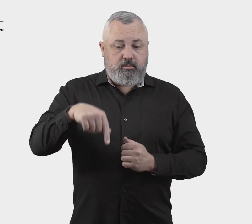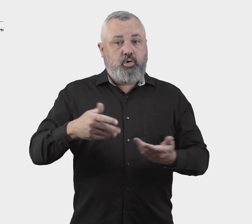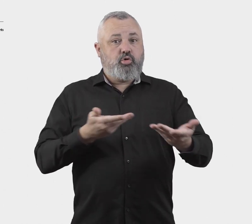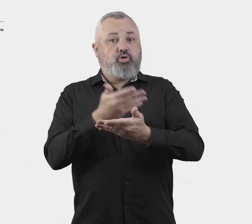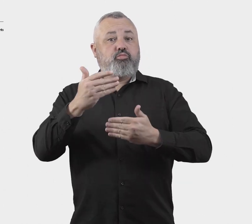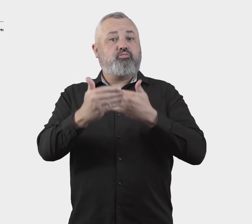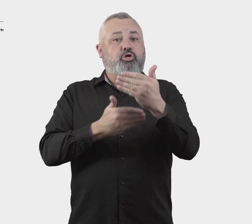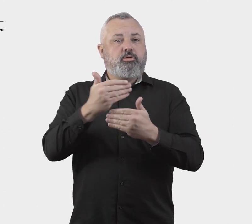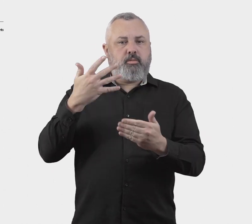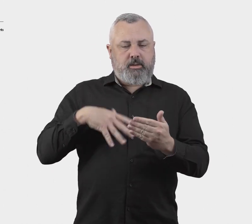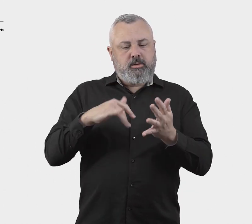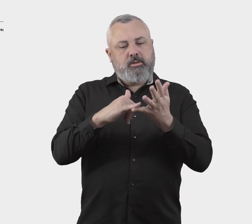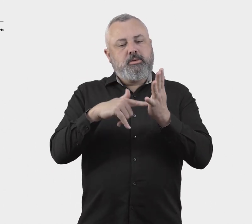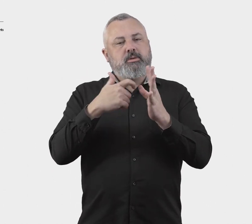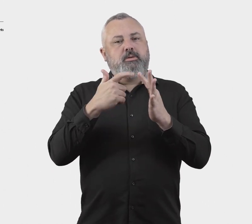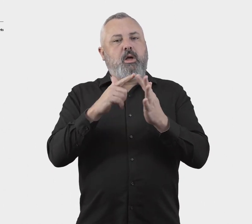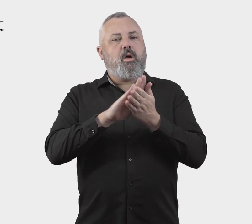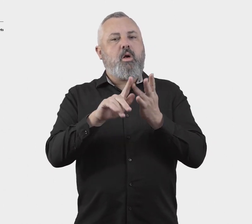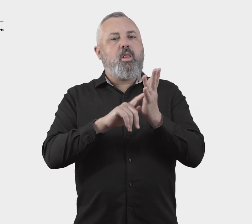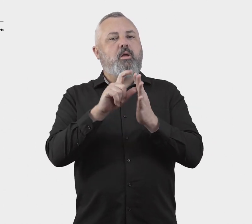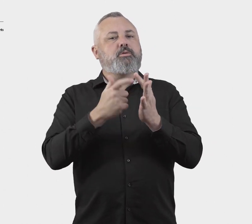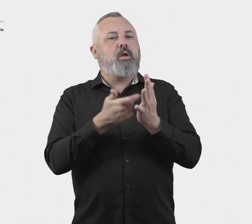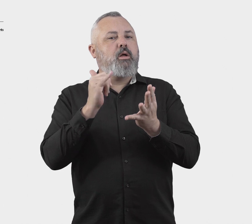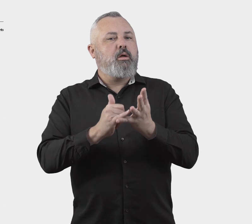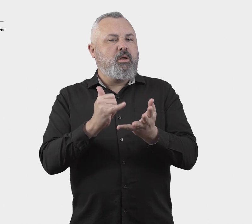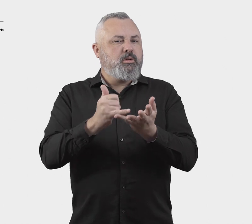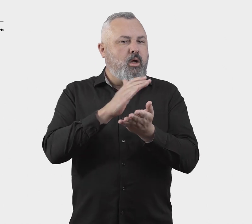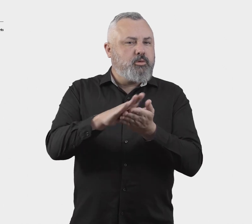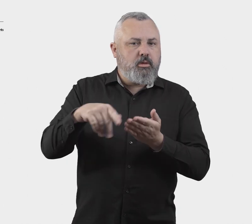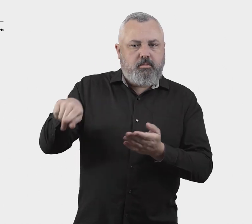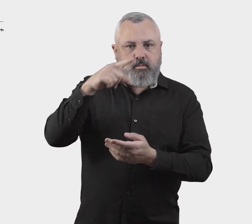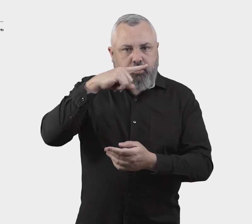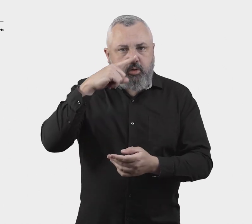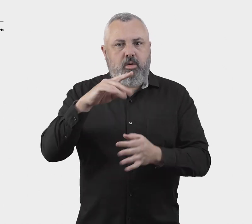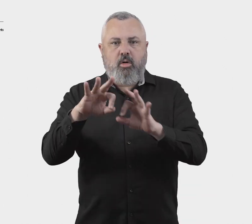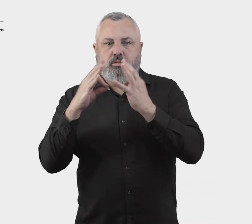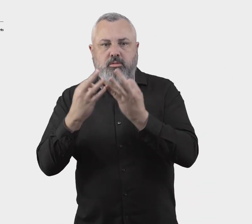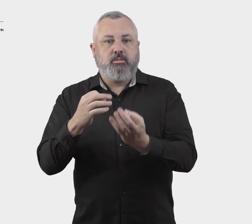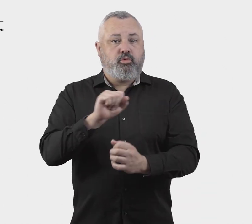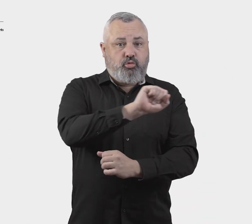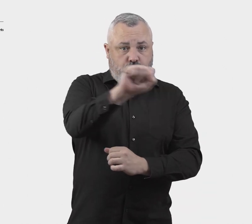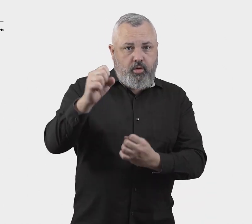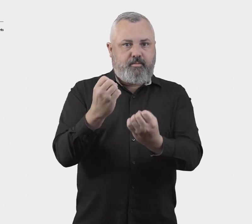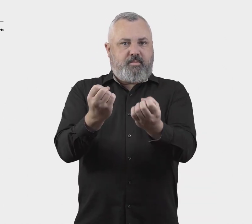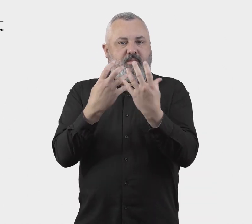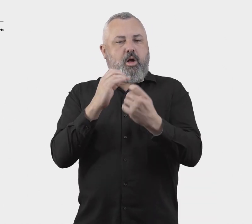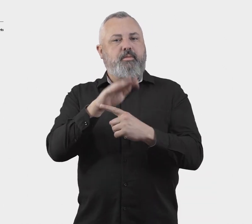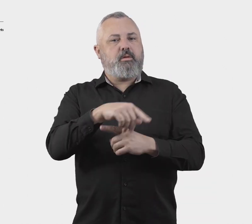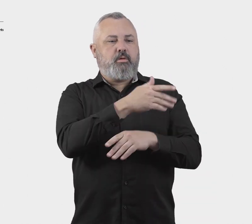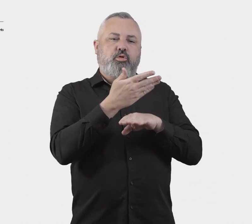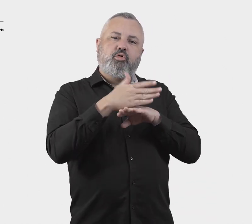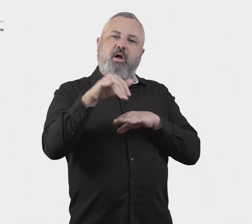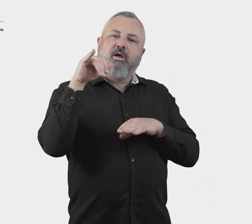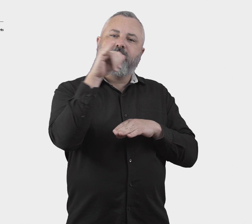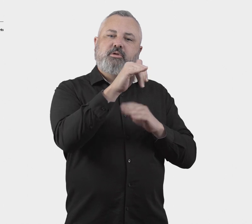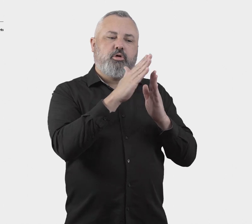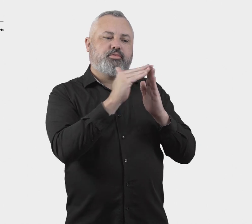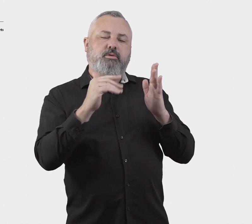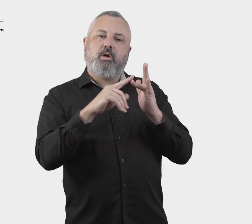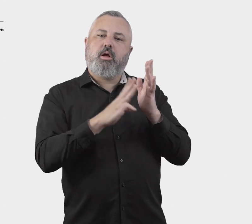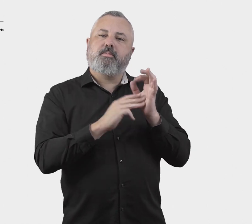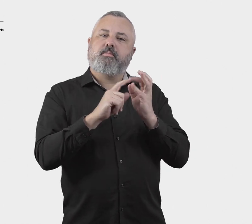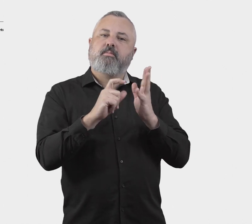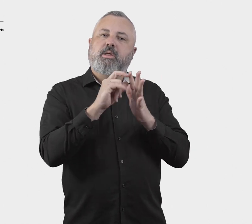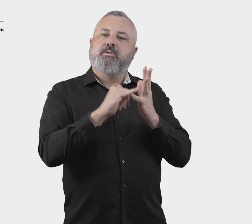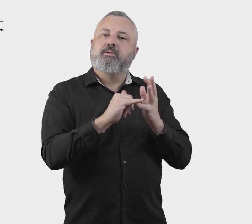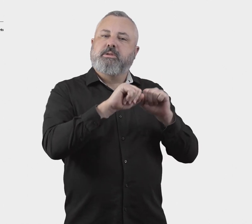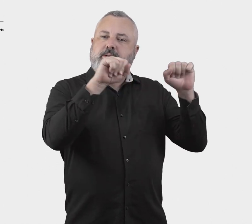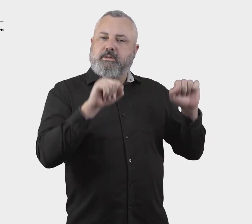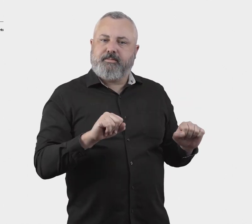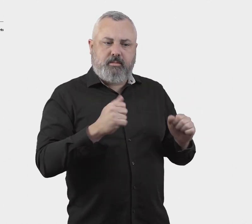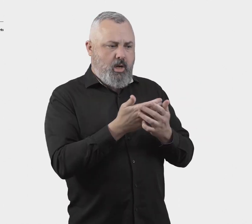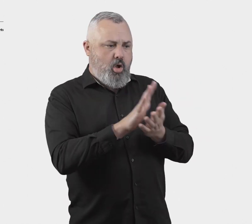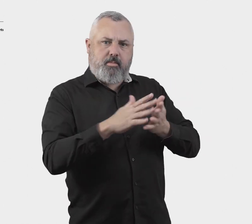This consultation paper seeks stakeholder feedback on how the Aviation Industry Ombuds Scheme